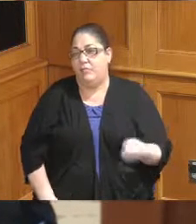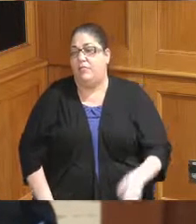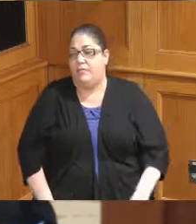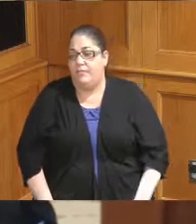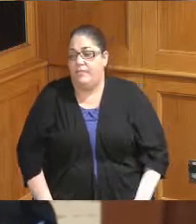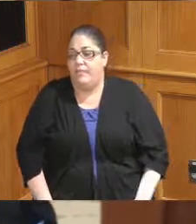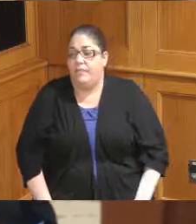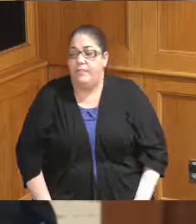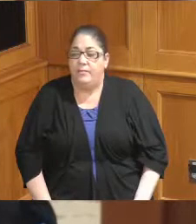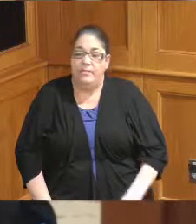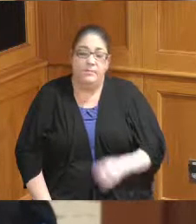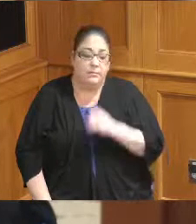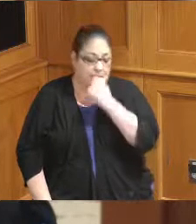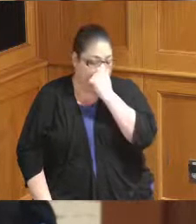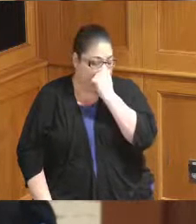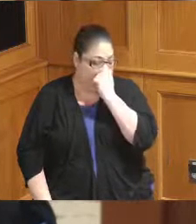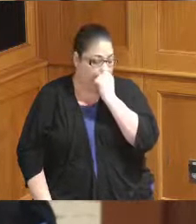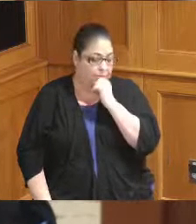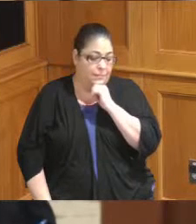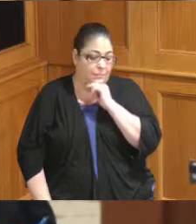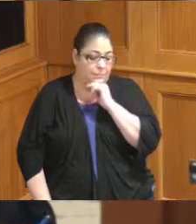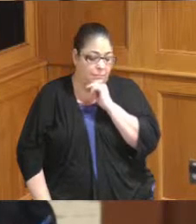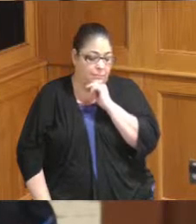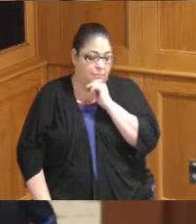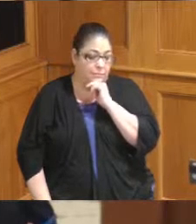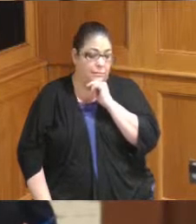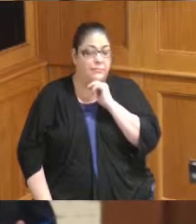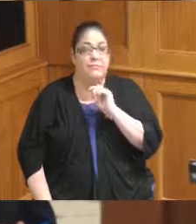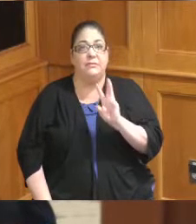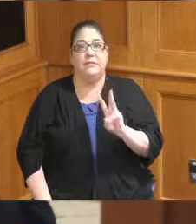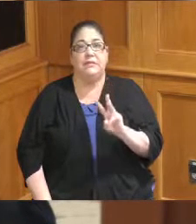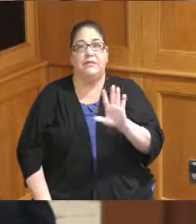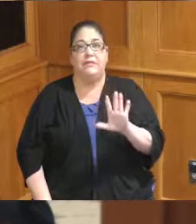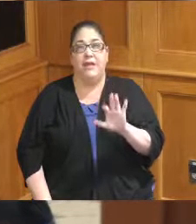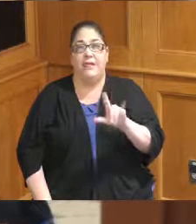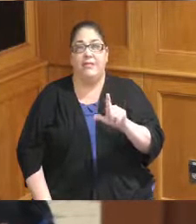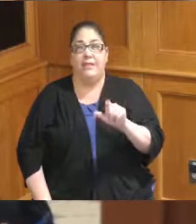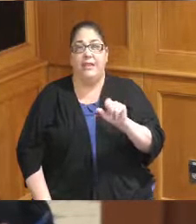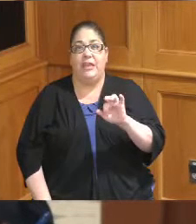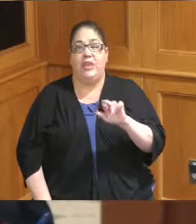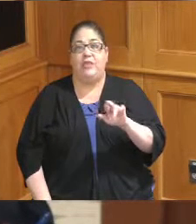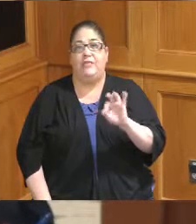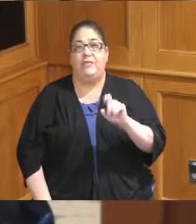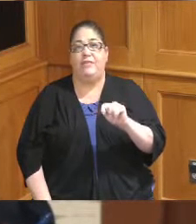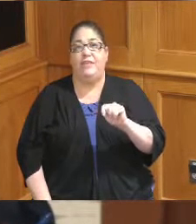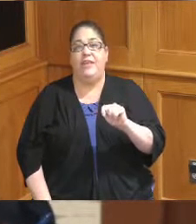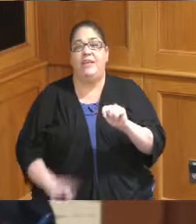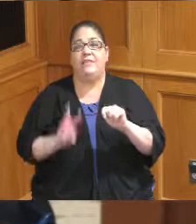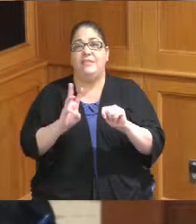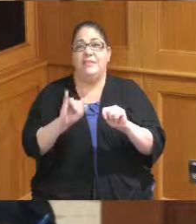the MSD proposes to construct 65 linear feet of six inch diameter Sewer Lateral and other